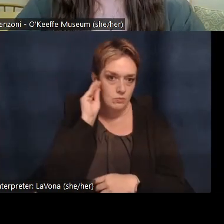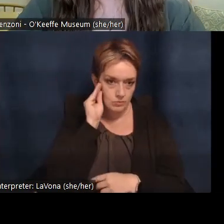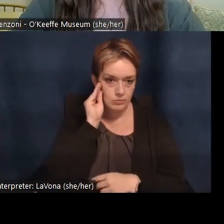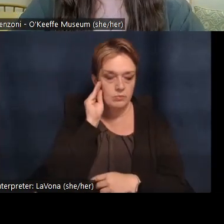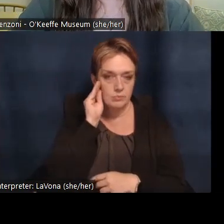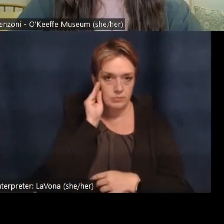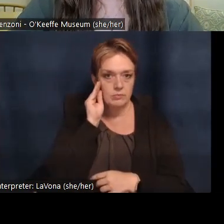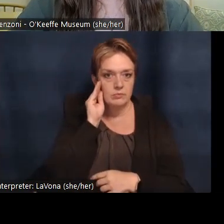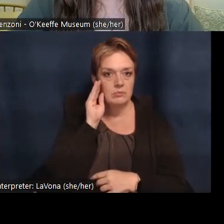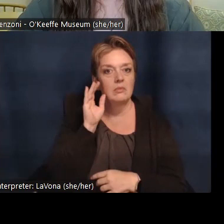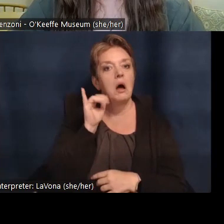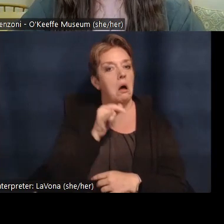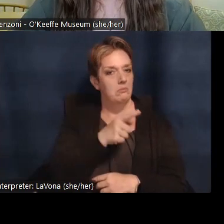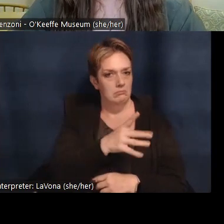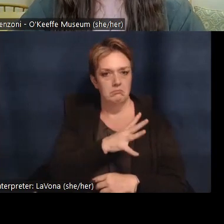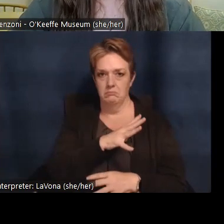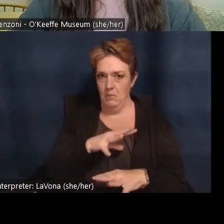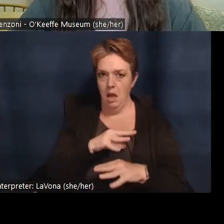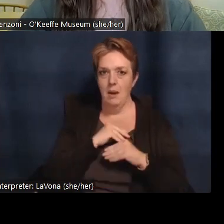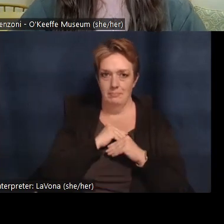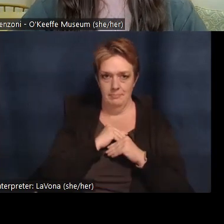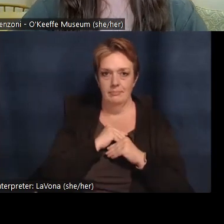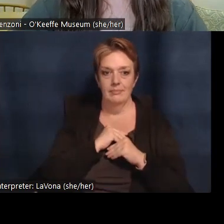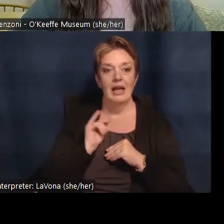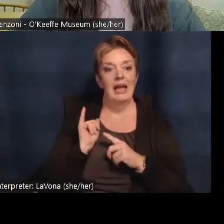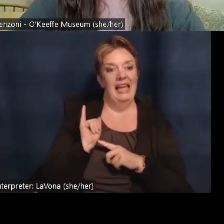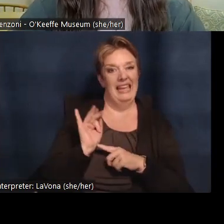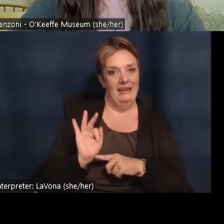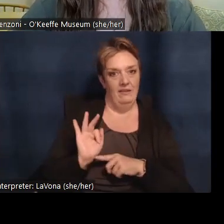and that was something she was okay with as long as the house did not undergo major changes.